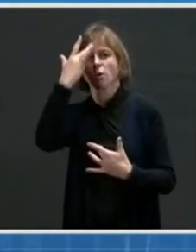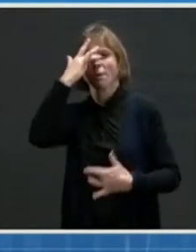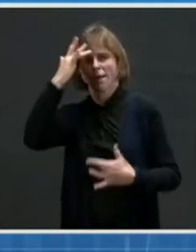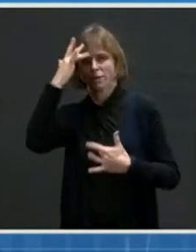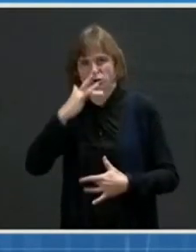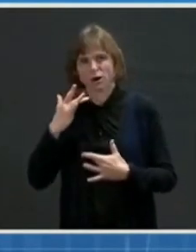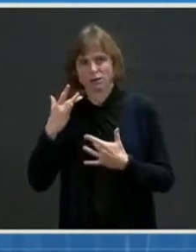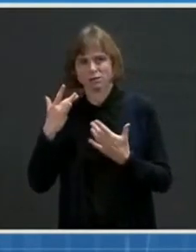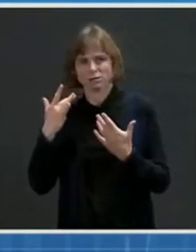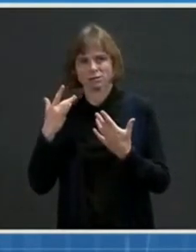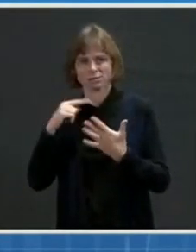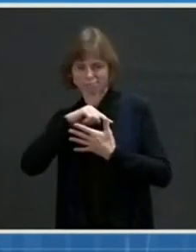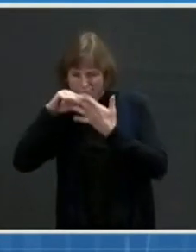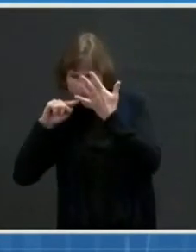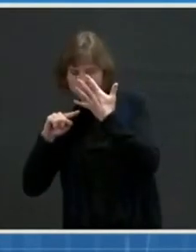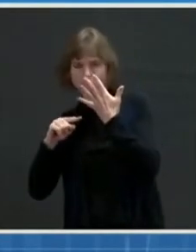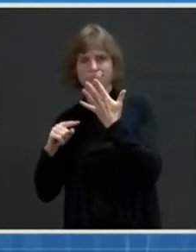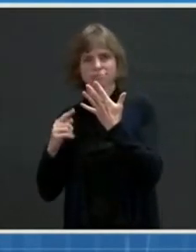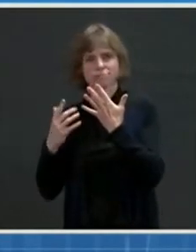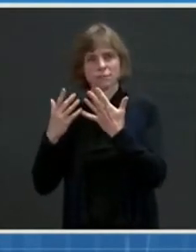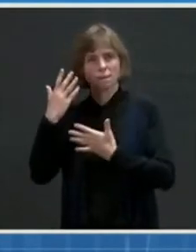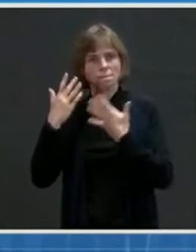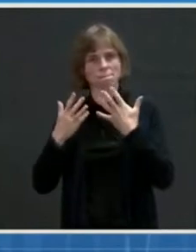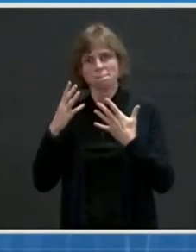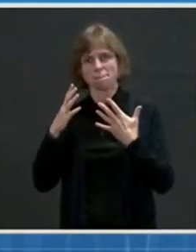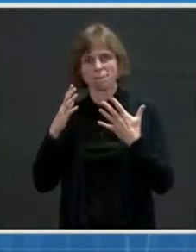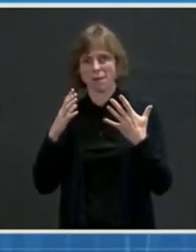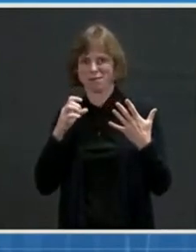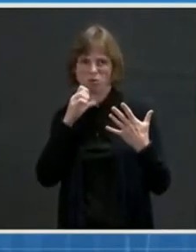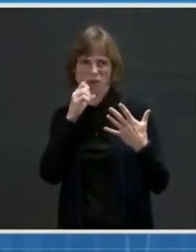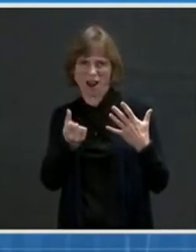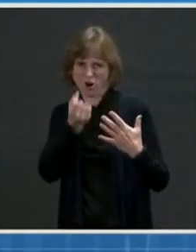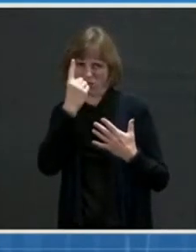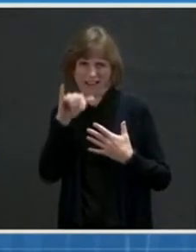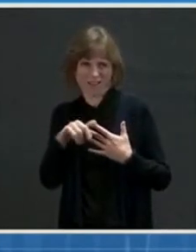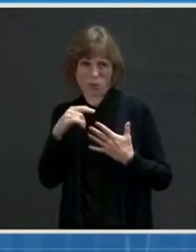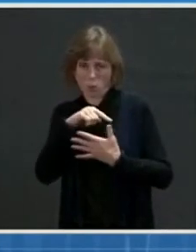INFLAMMATORY RESPONSE AS WELL